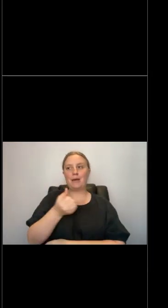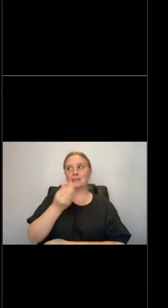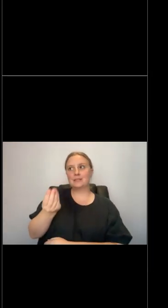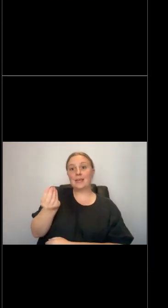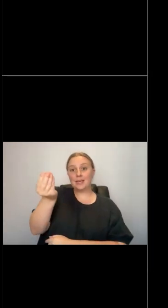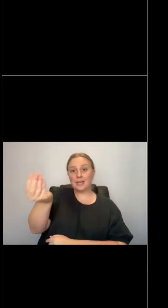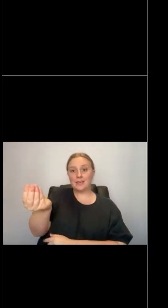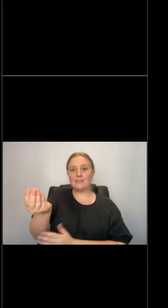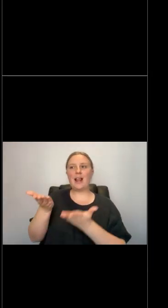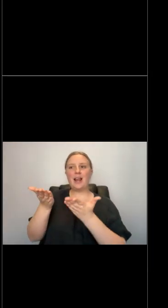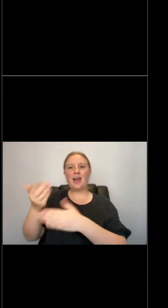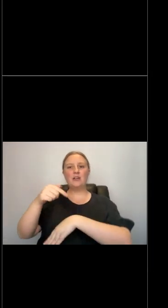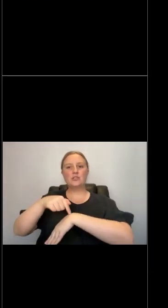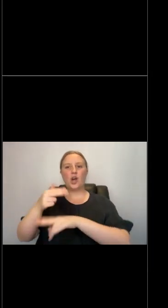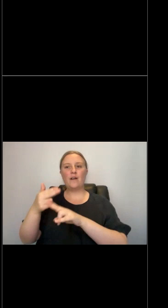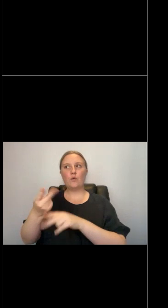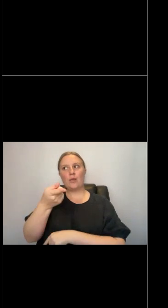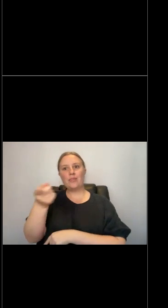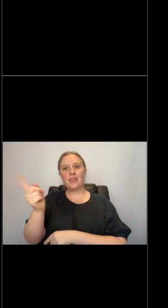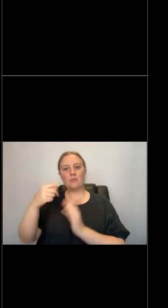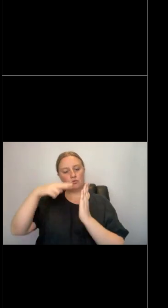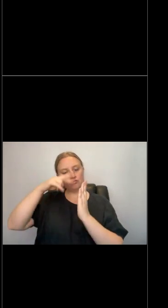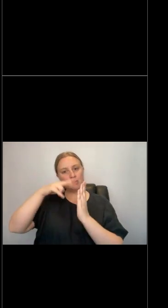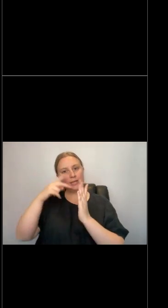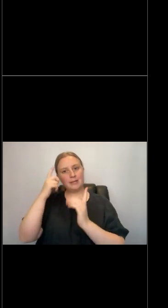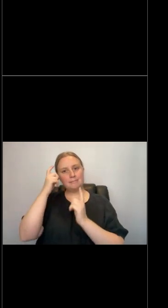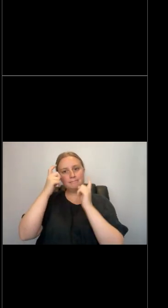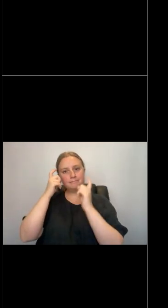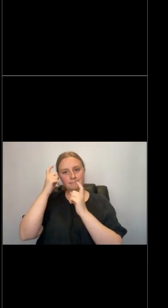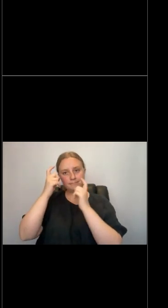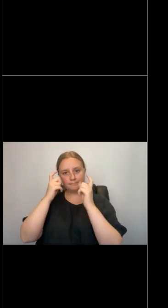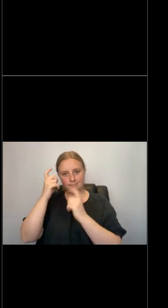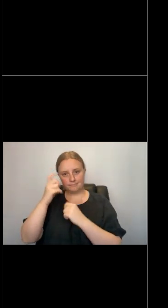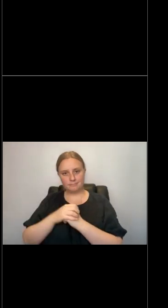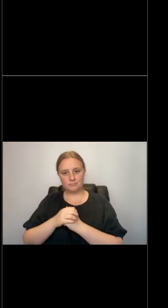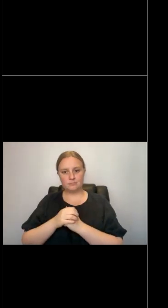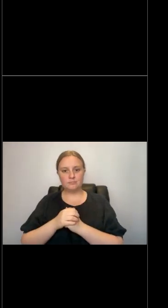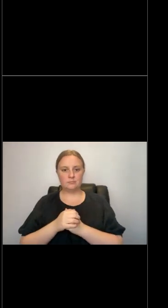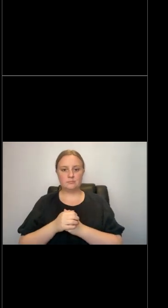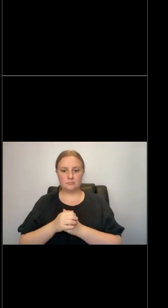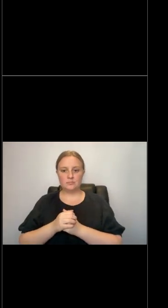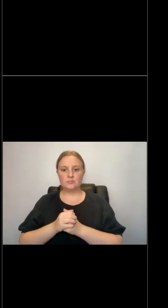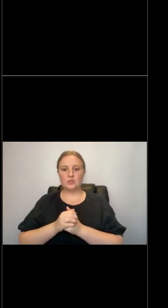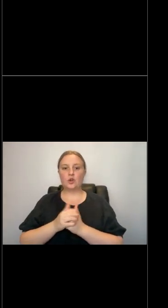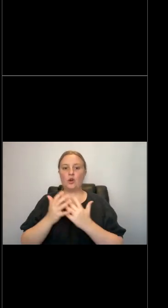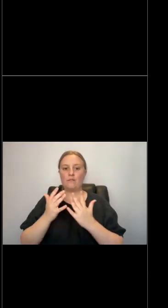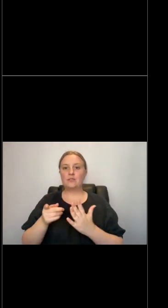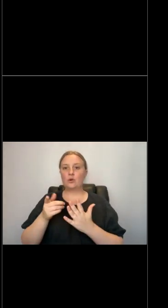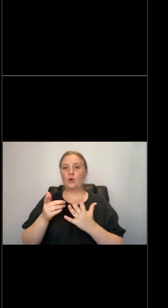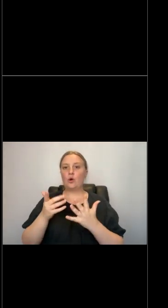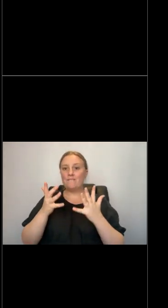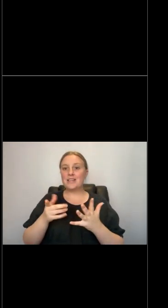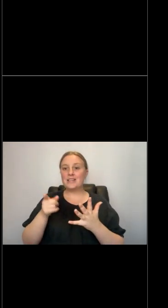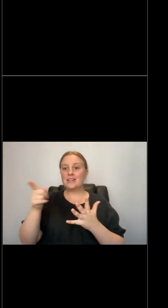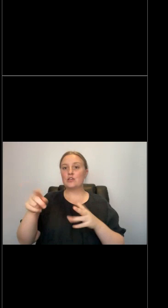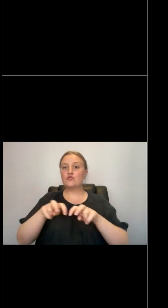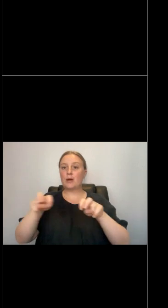And generally the tribunal requires these documents three days before a hearing.